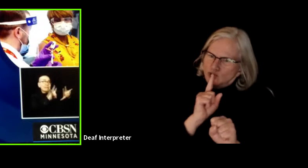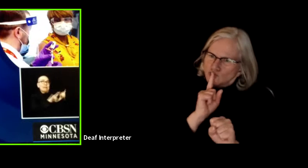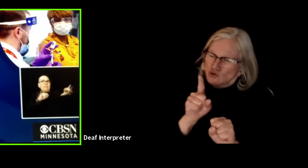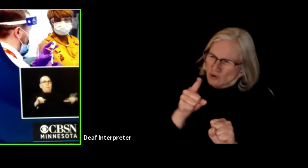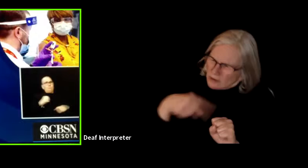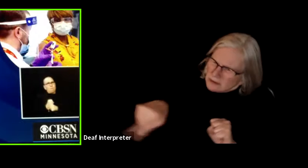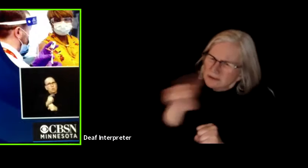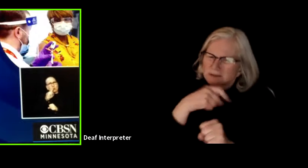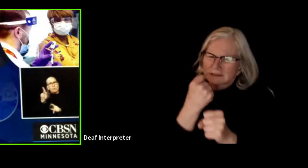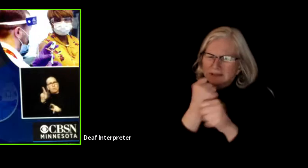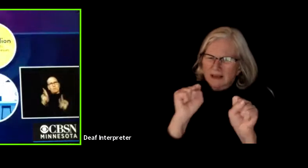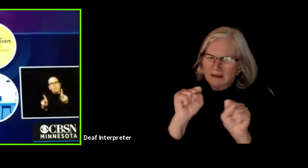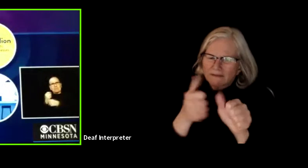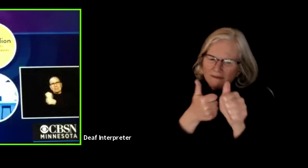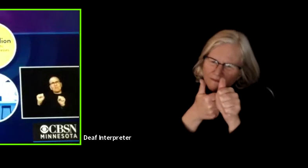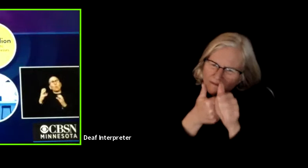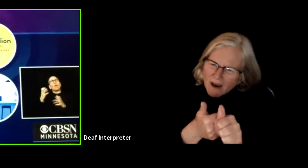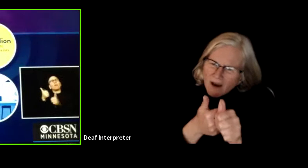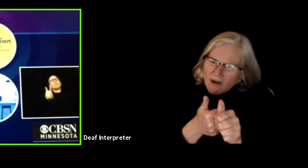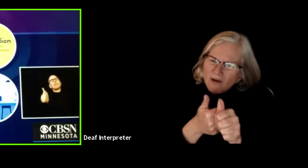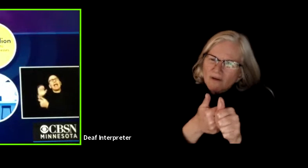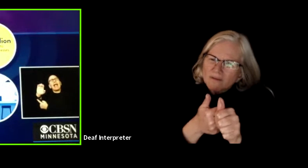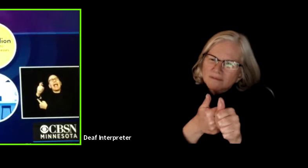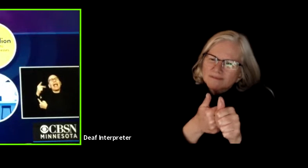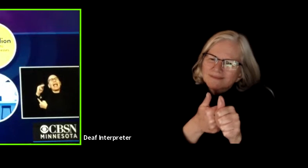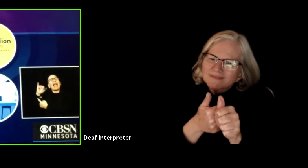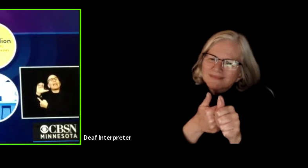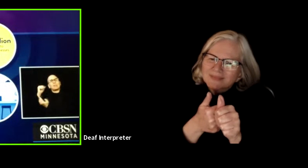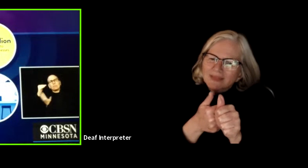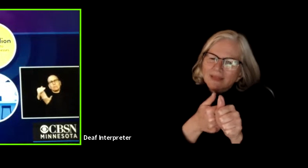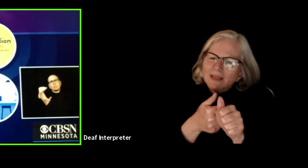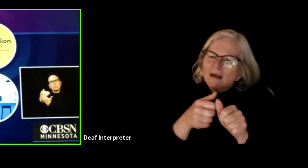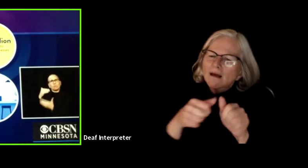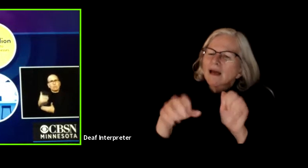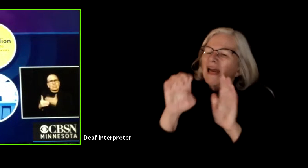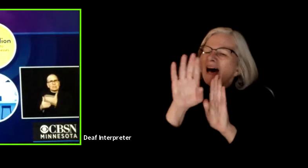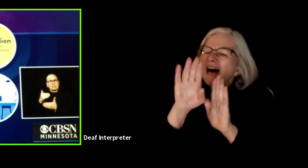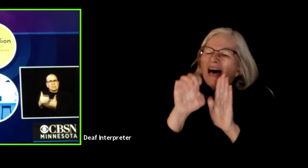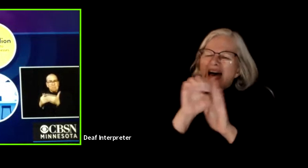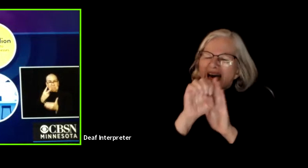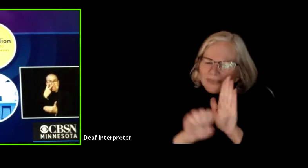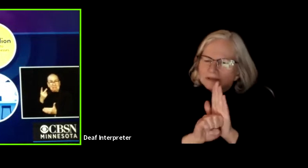GETTING IT AND WHEN THEY'RE GETTING IT. AGAIN, HELP FOR OUR FAMILIES.